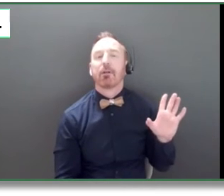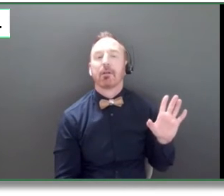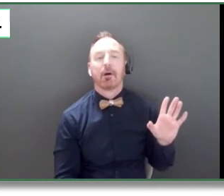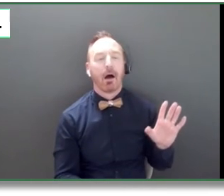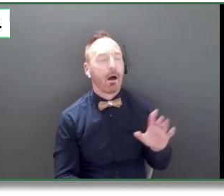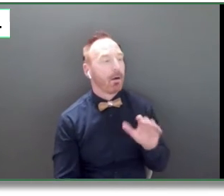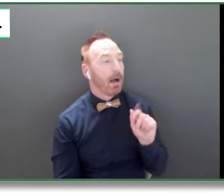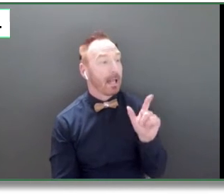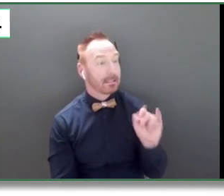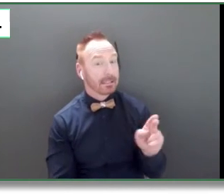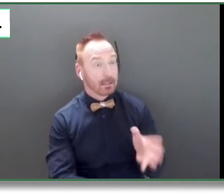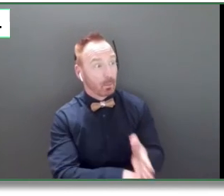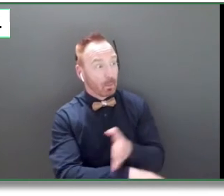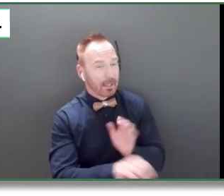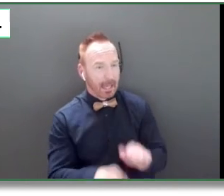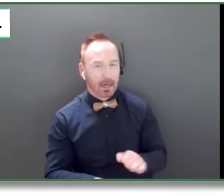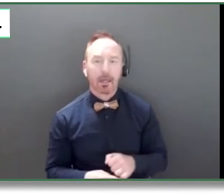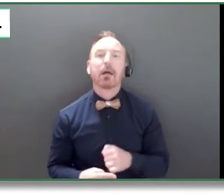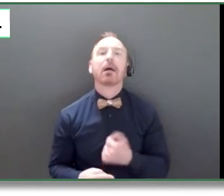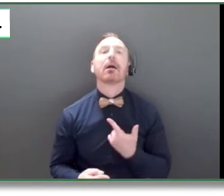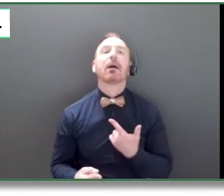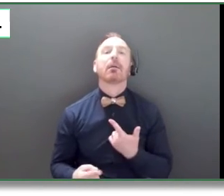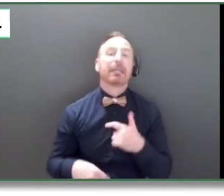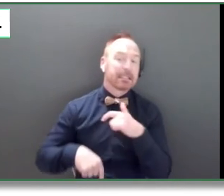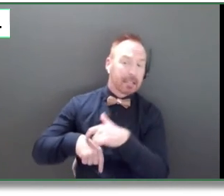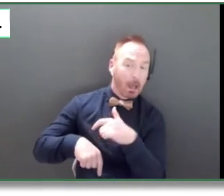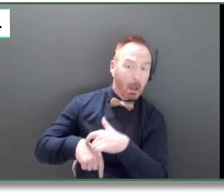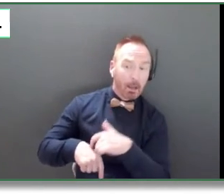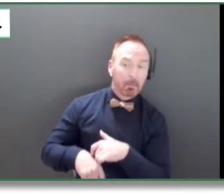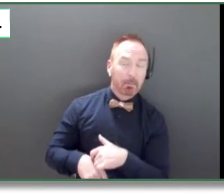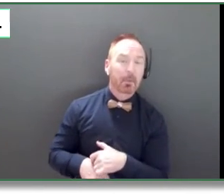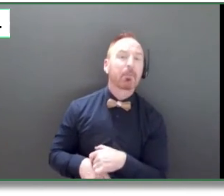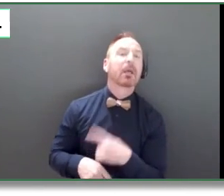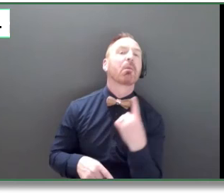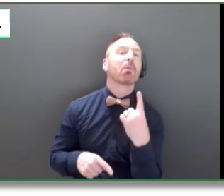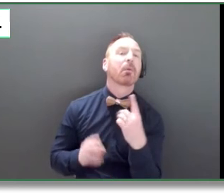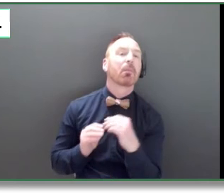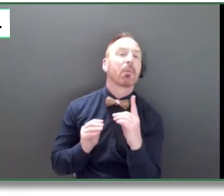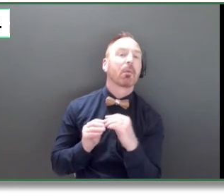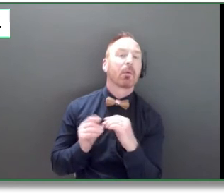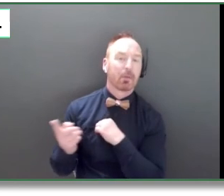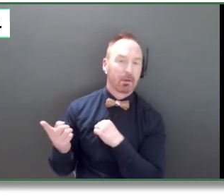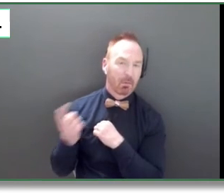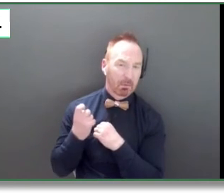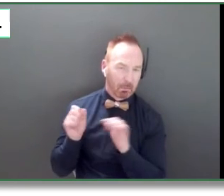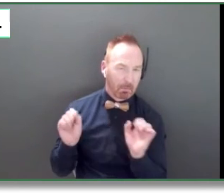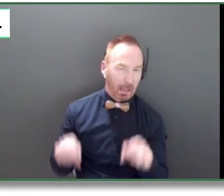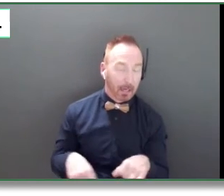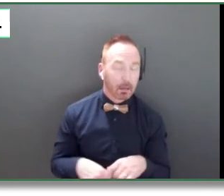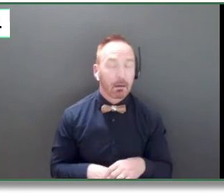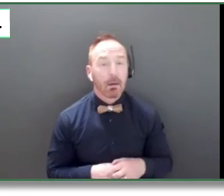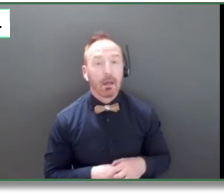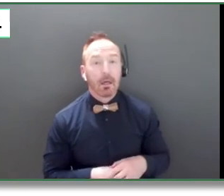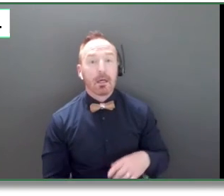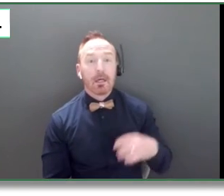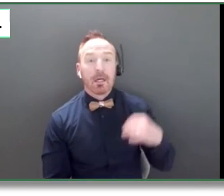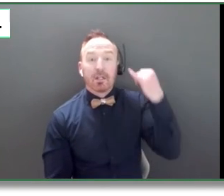I think we have time for one more question. Um so if someone wants to be become a guide,